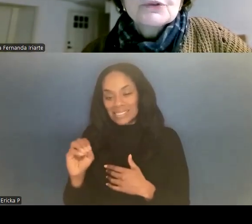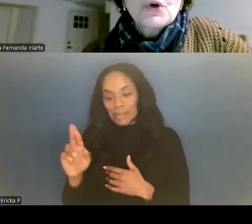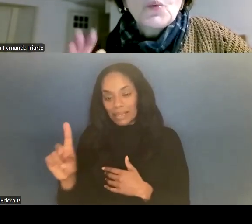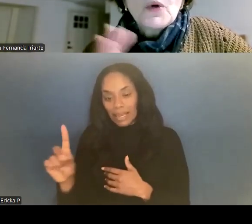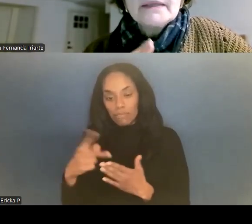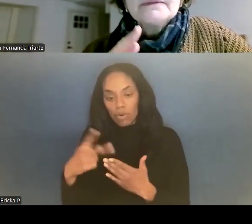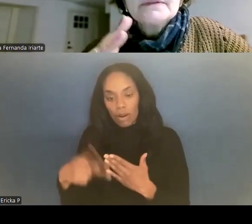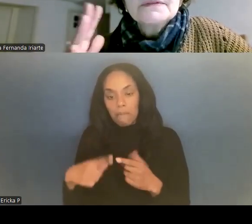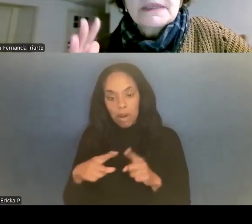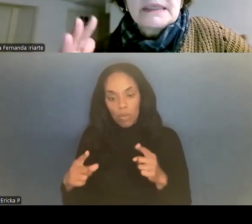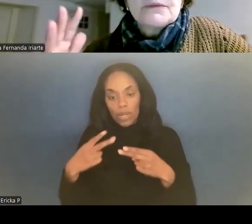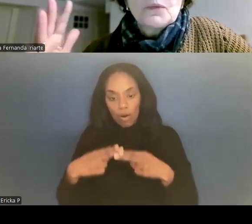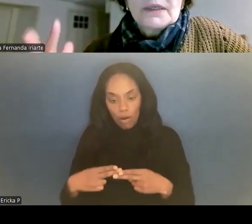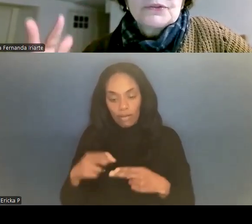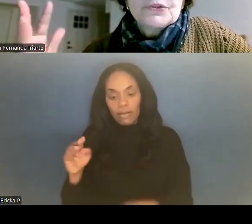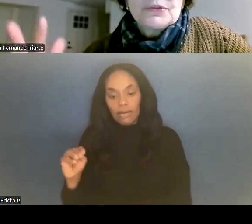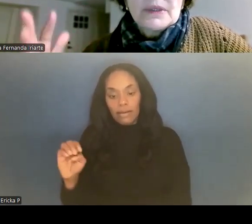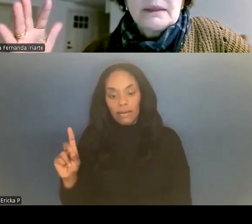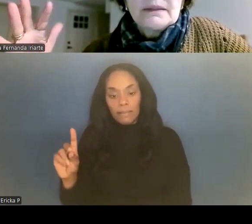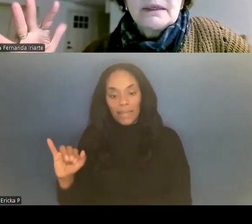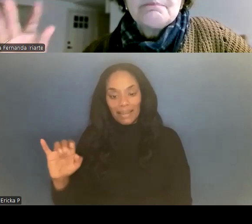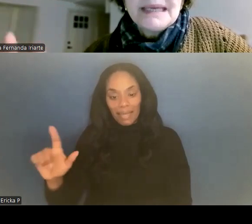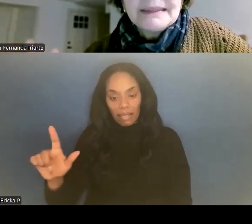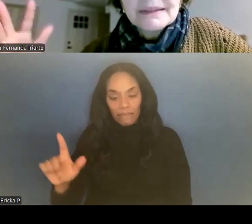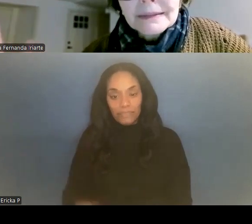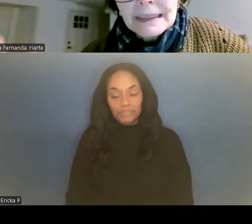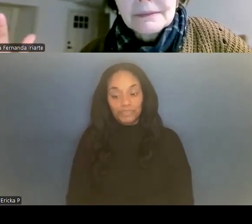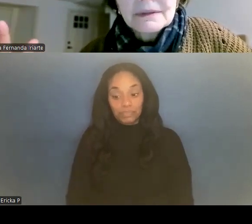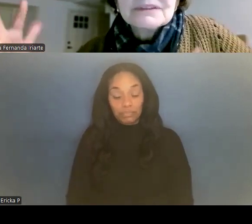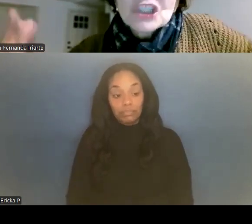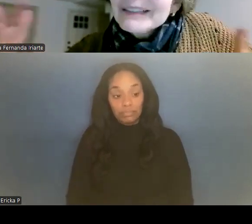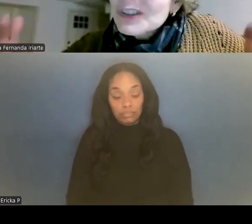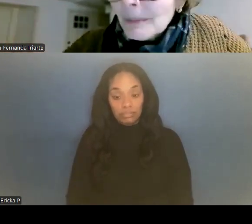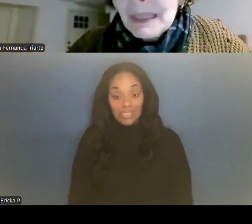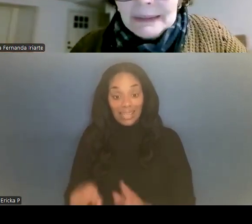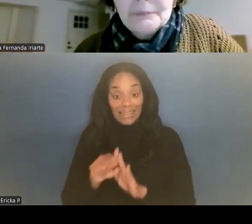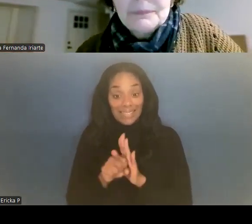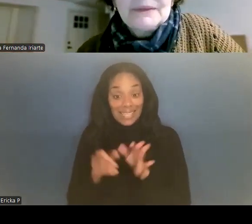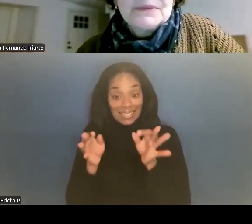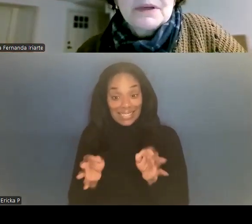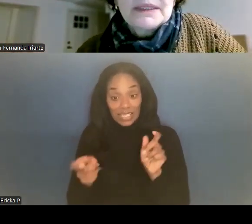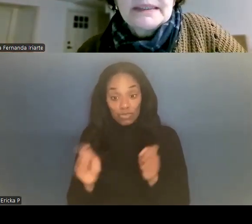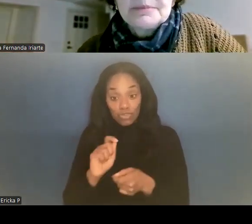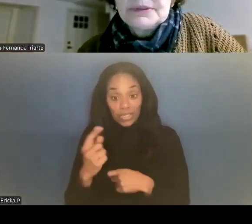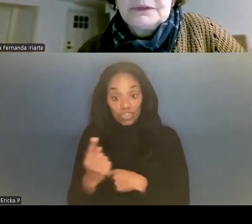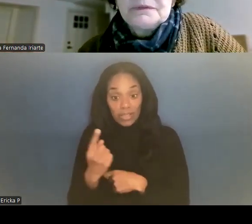So when the state wants to amend the state, change something that was already approved.